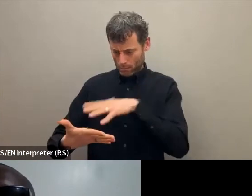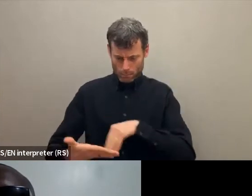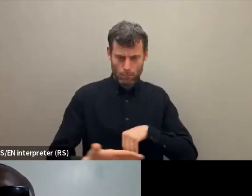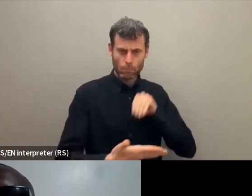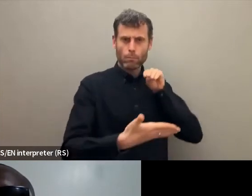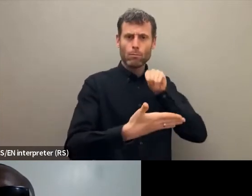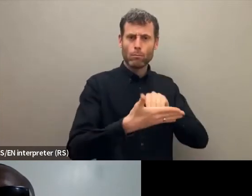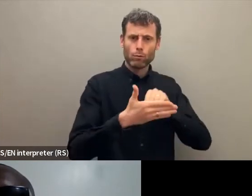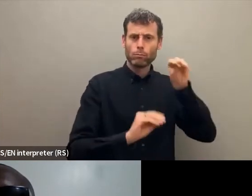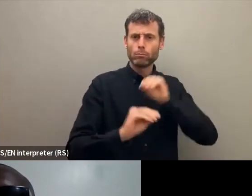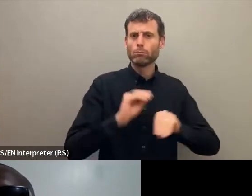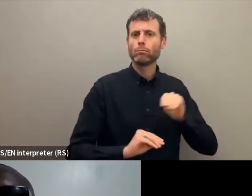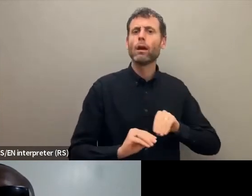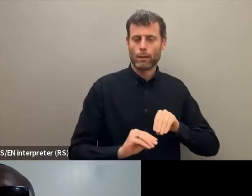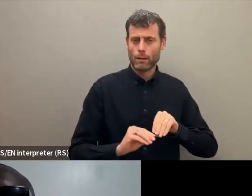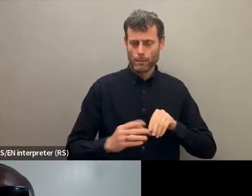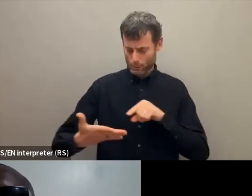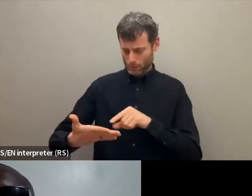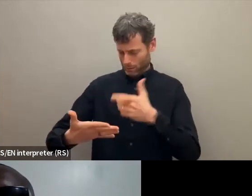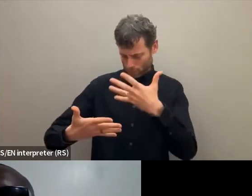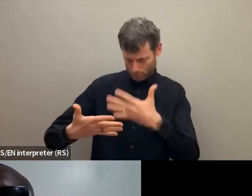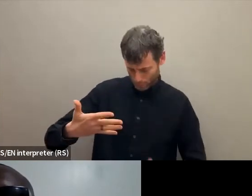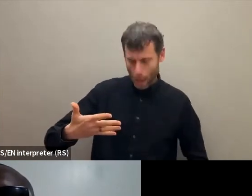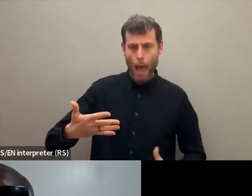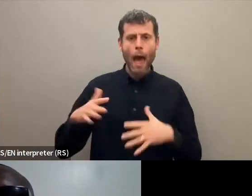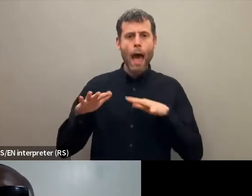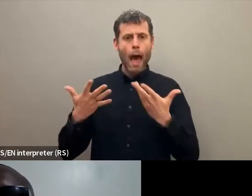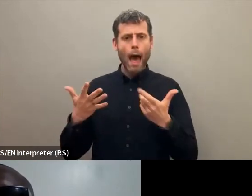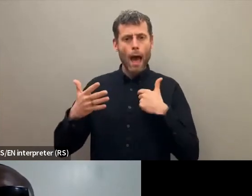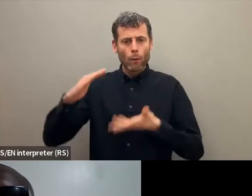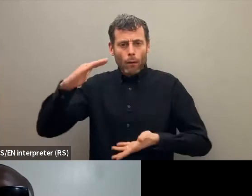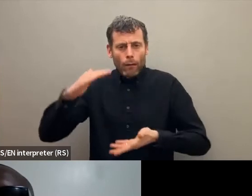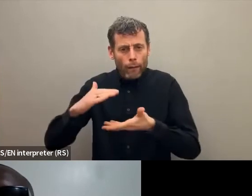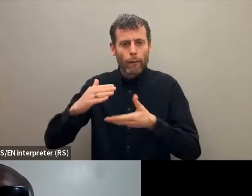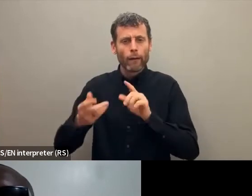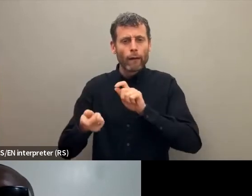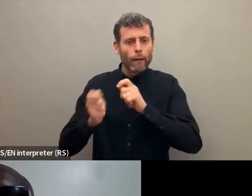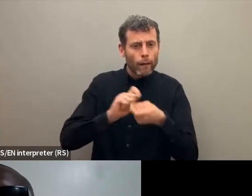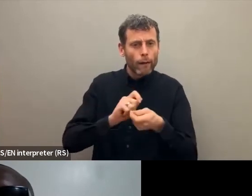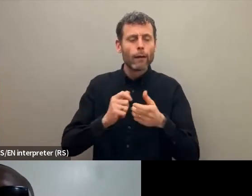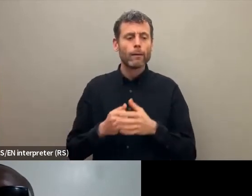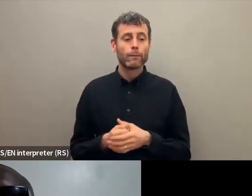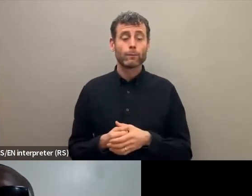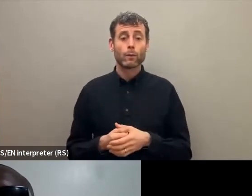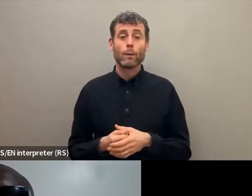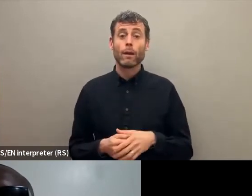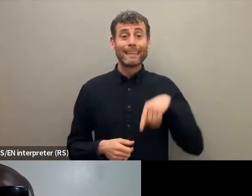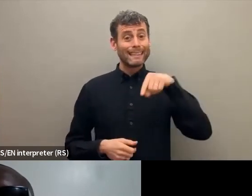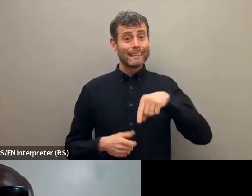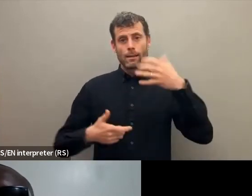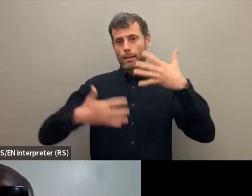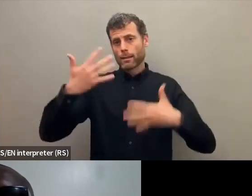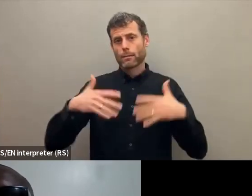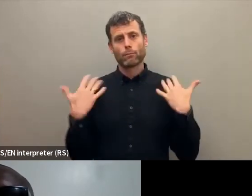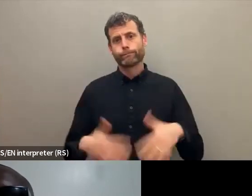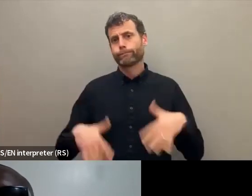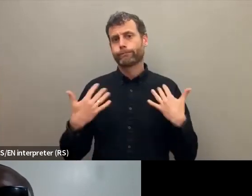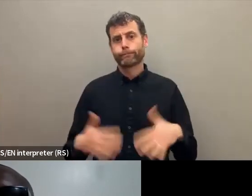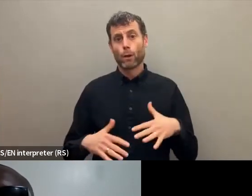Elizabeth Lockwood: and also a community of practice as a resource was suggested to develop common concerns assist with understanding disability data.